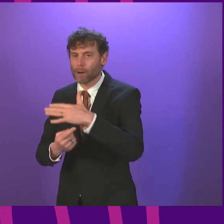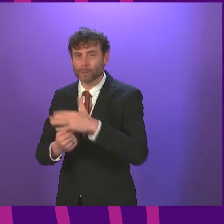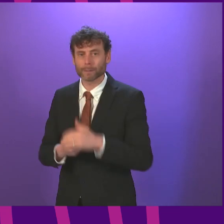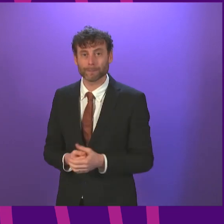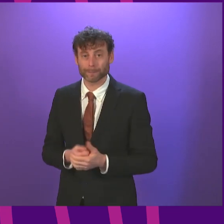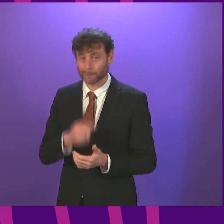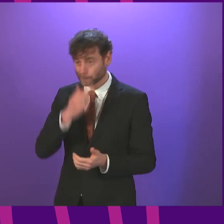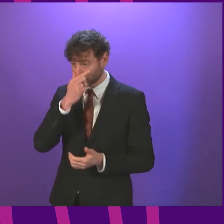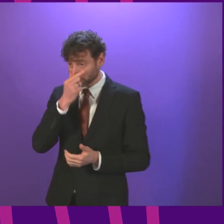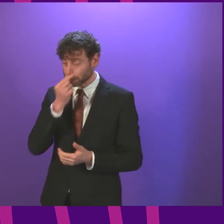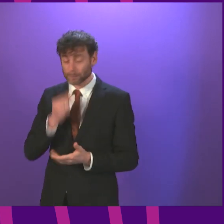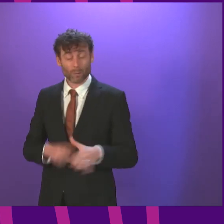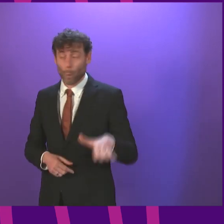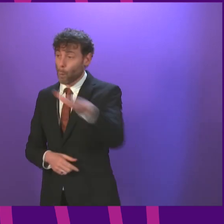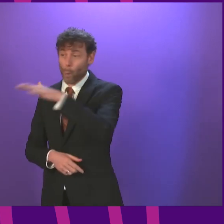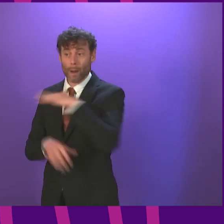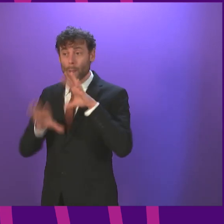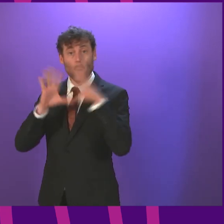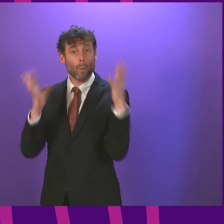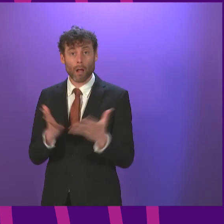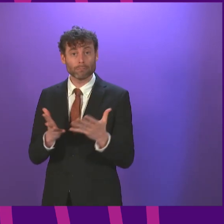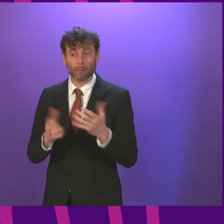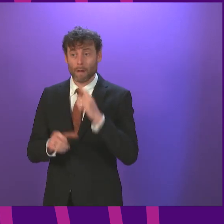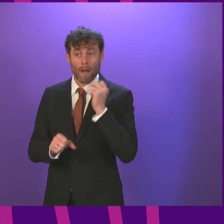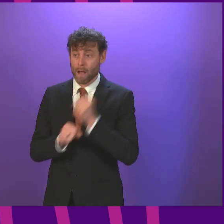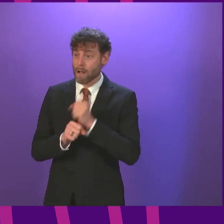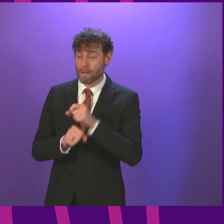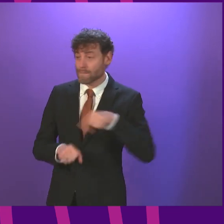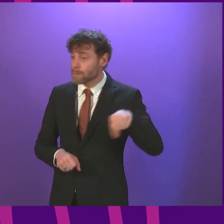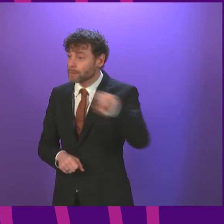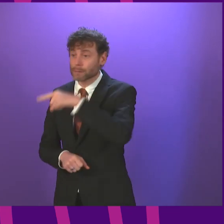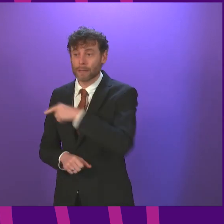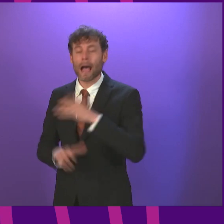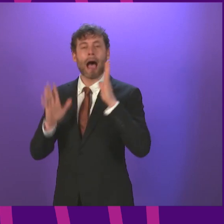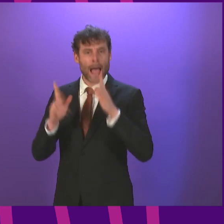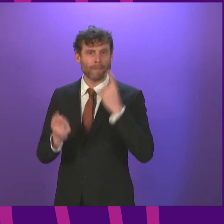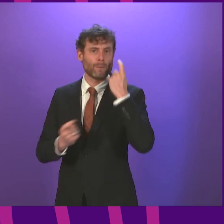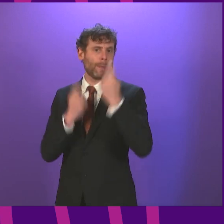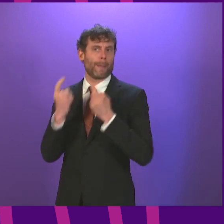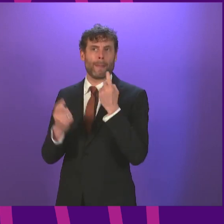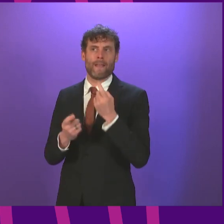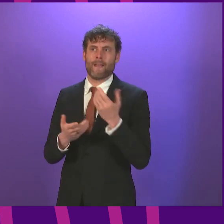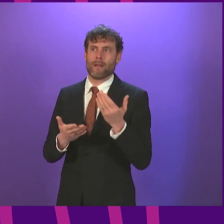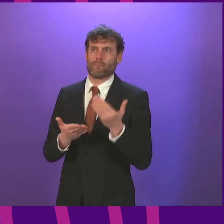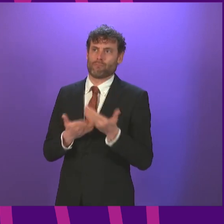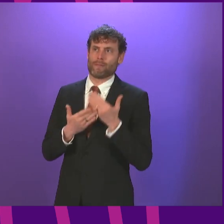for Governments everywhere. Anybody who looks at our budget—including the aspects of it that we were able to agree